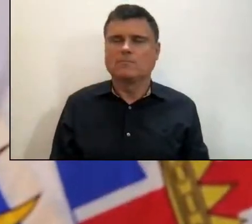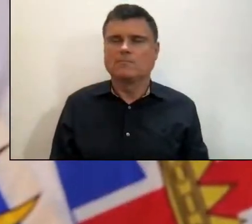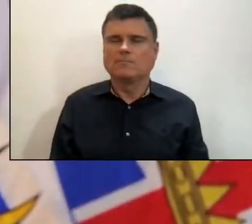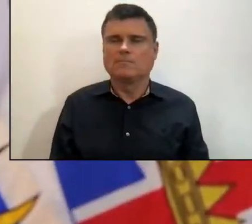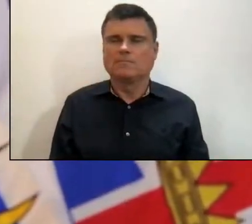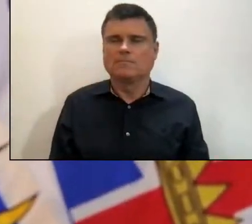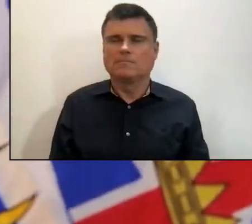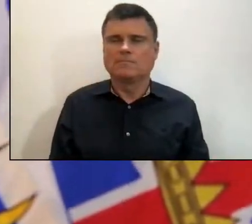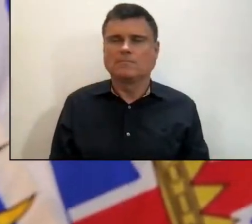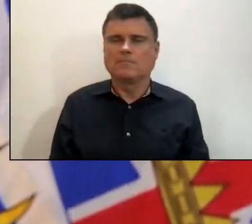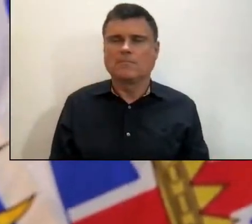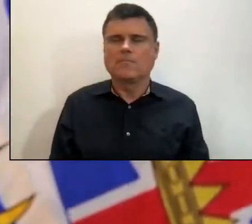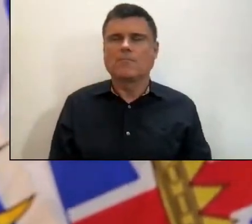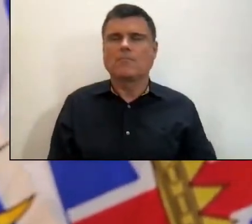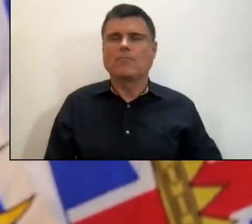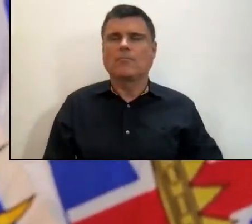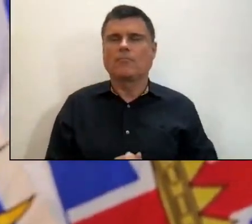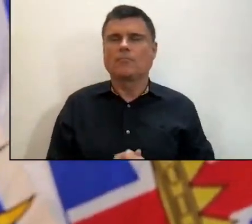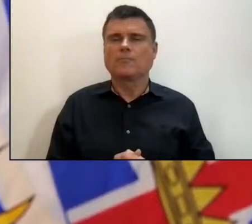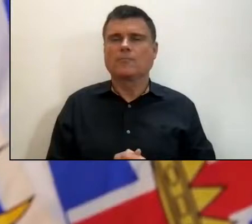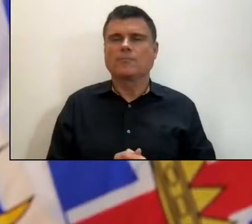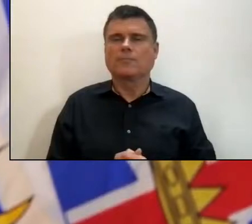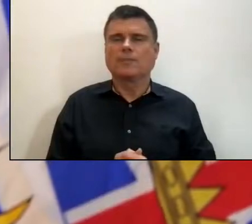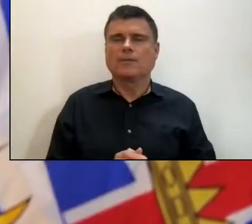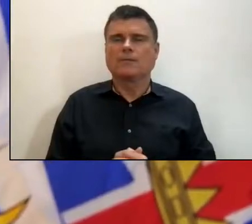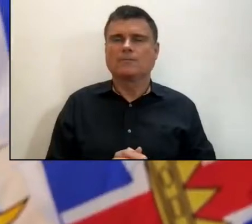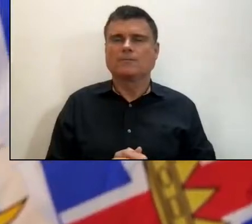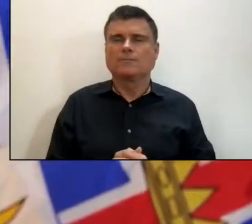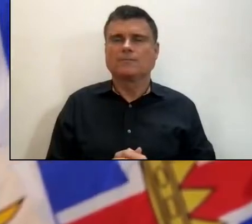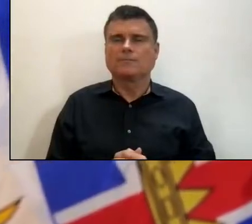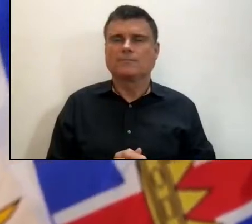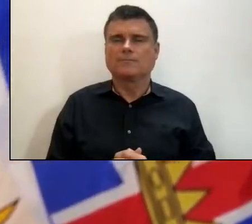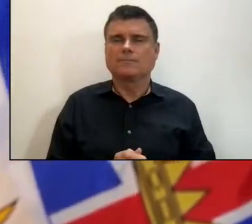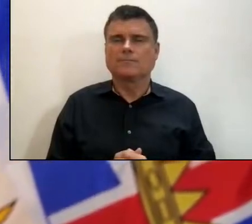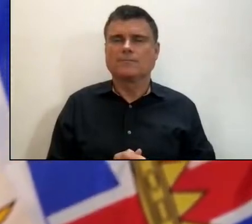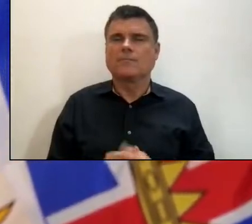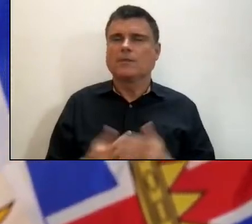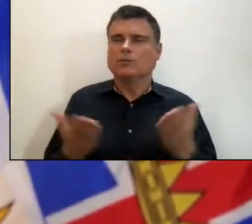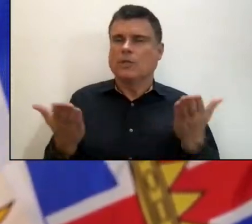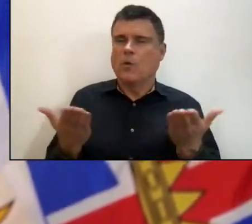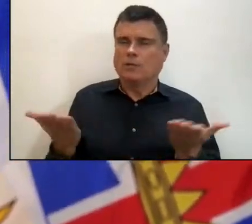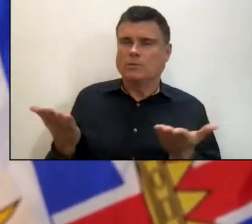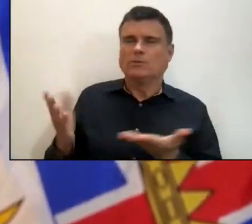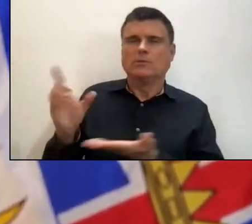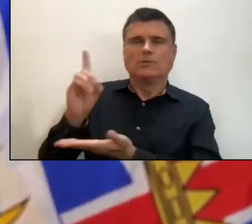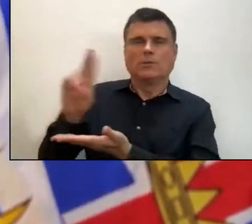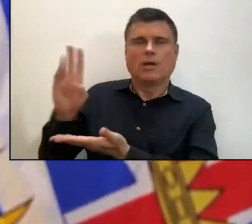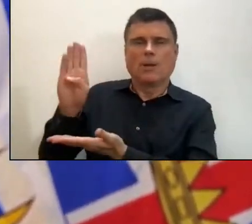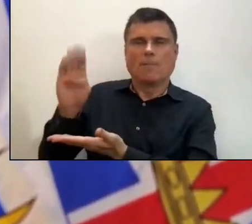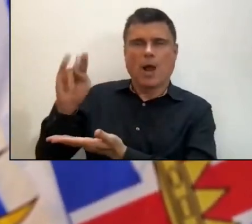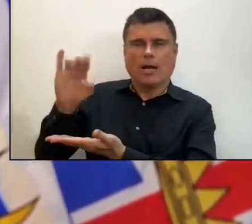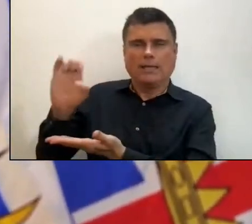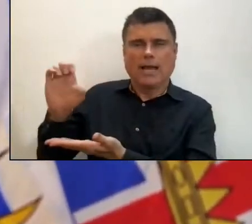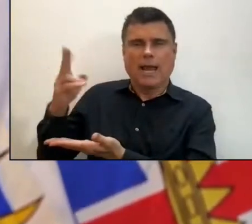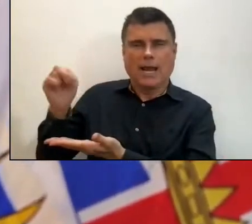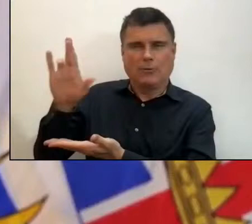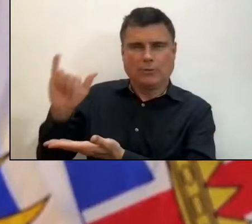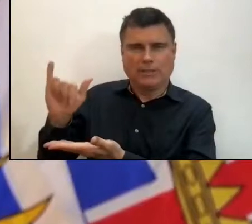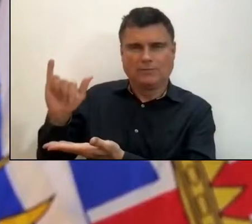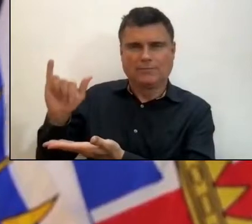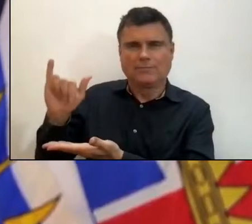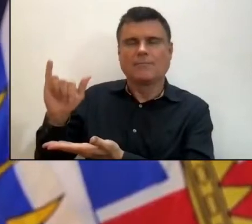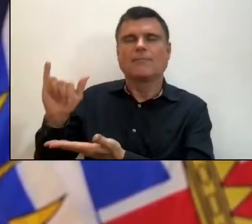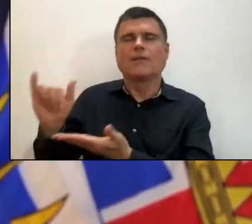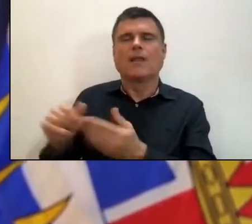I am joined today by Dr. Bonnie